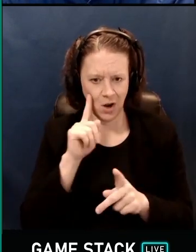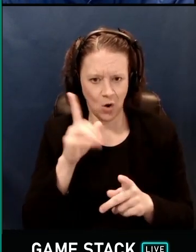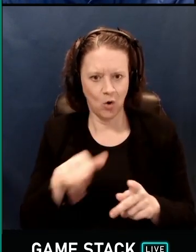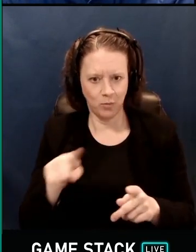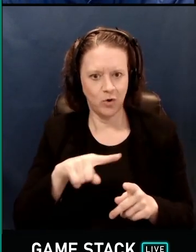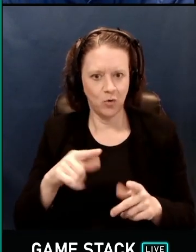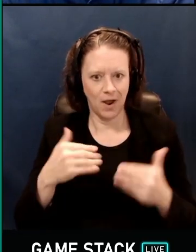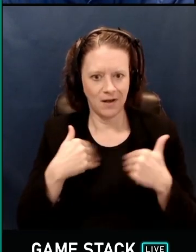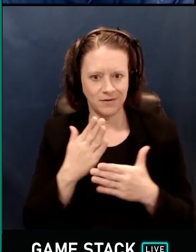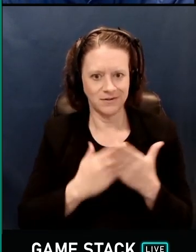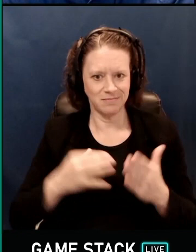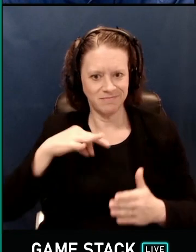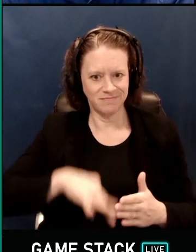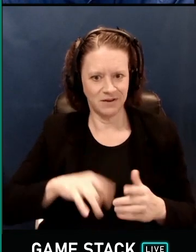and build your own server.